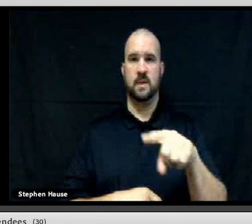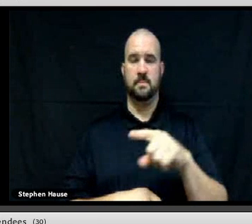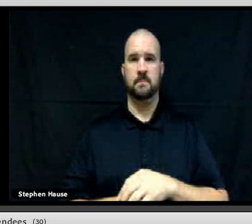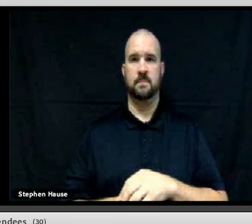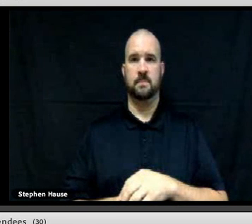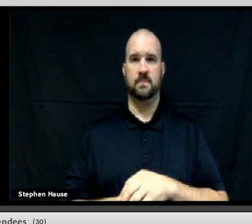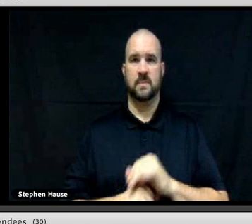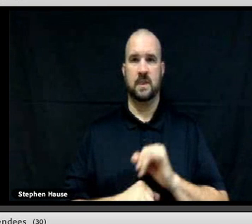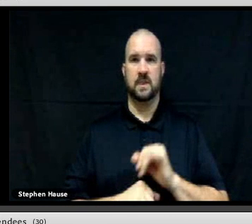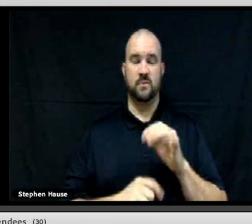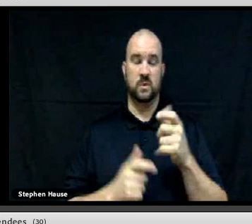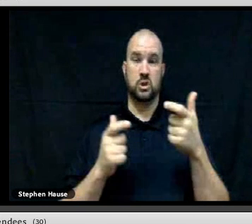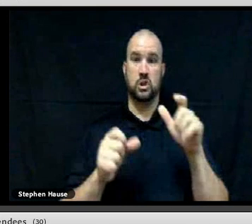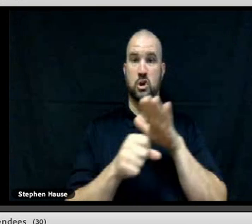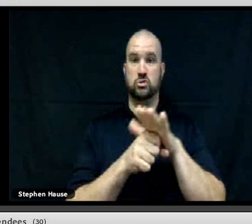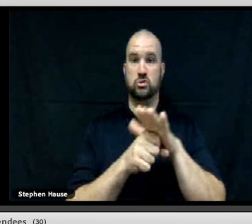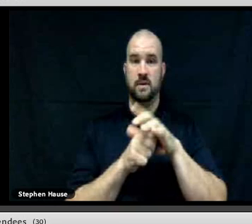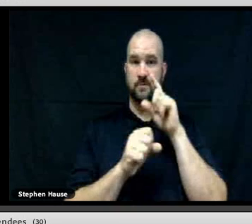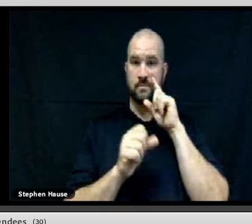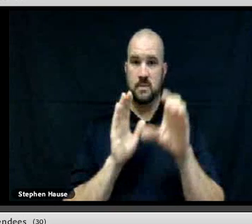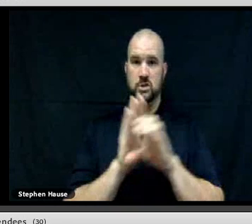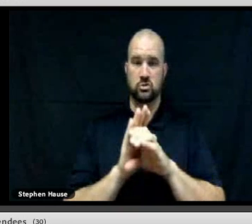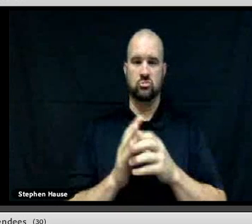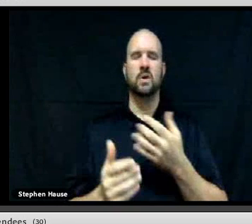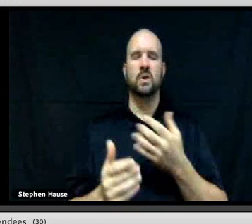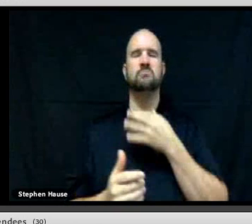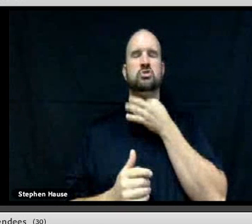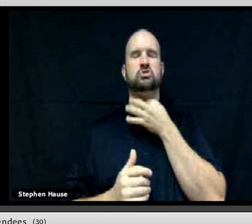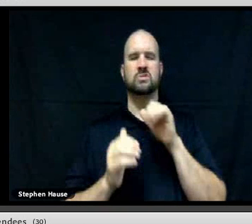how the whole thumbnail works and I'm also curious about, um,